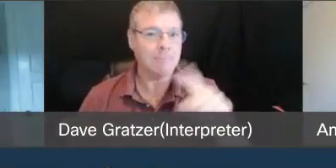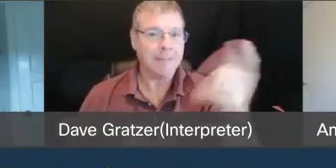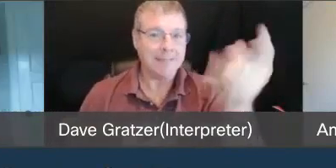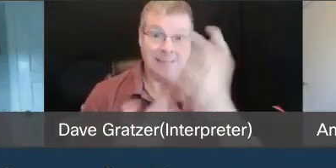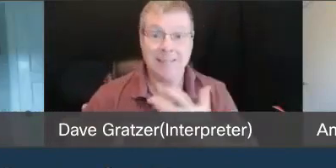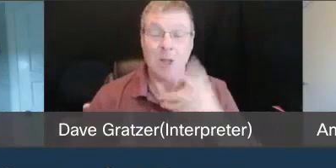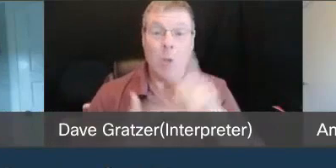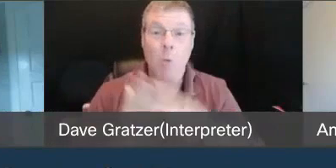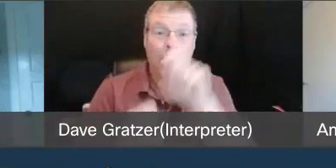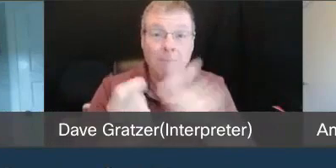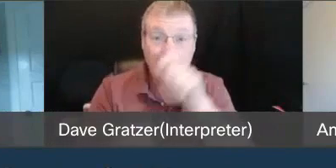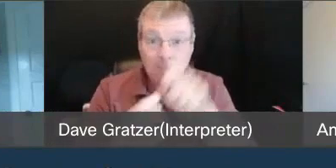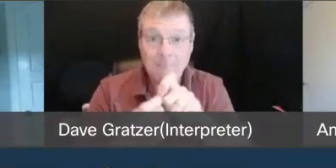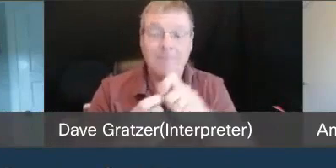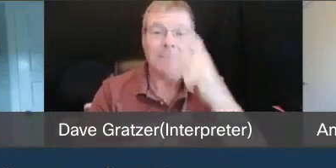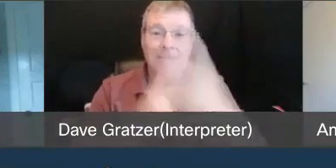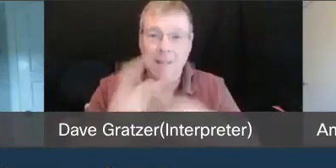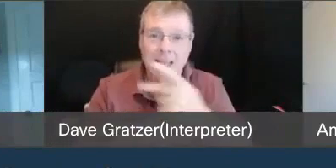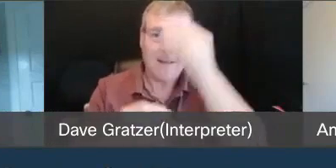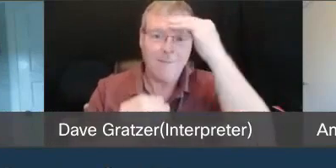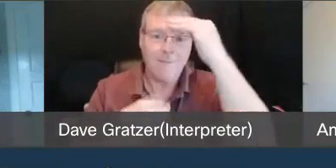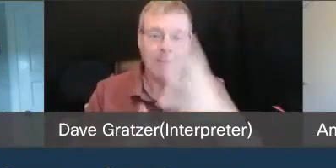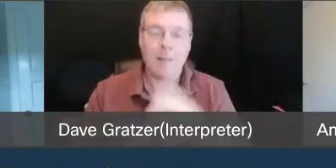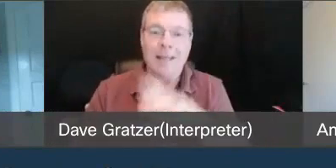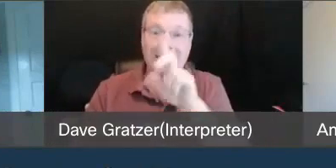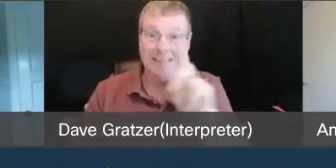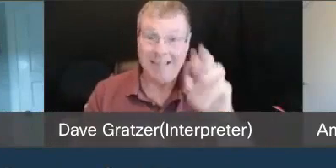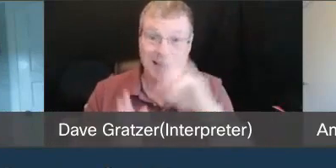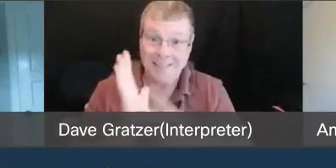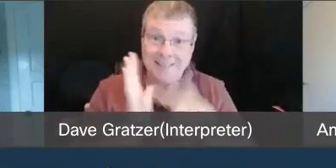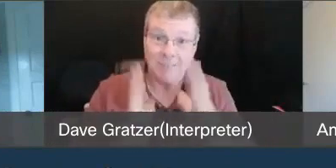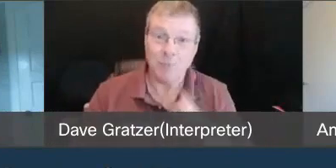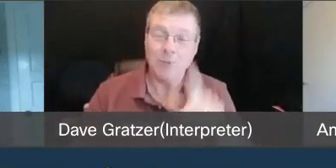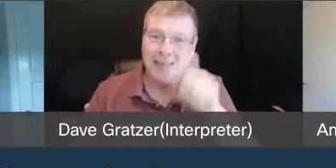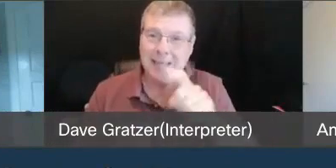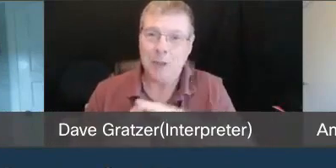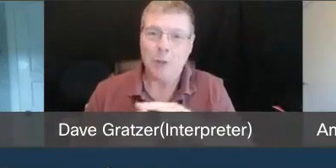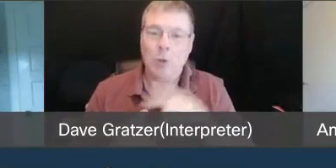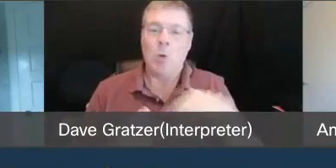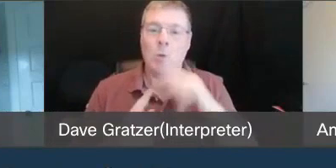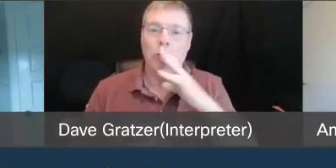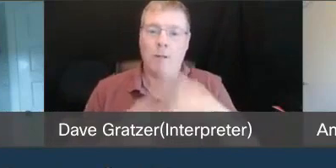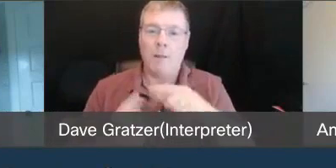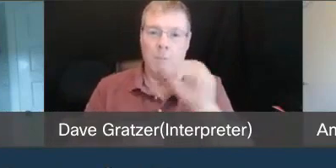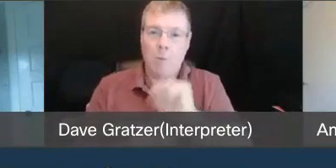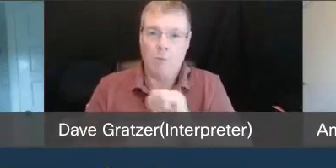what specific types of information examiners need to know when they're reviewing the occupational history section of the report?